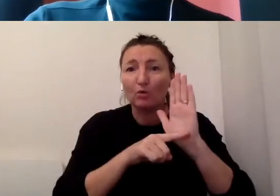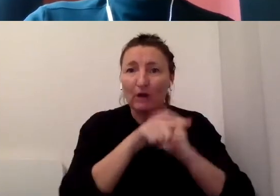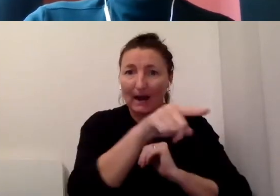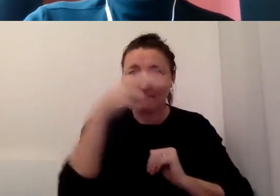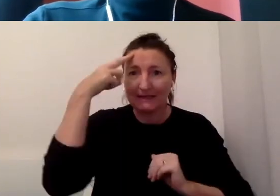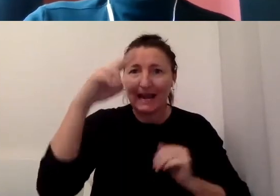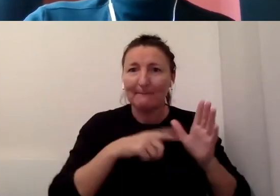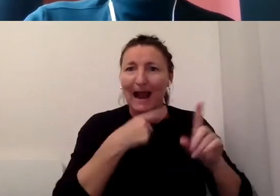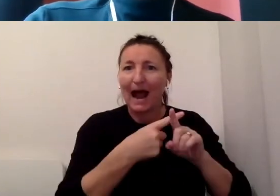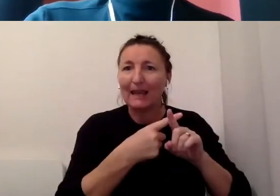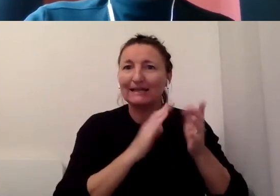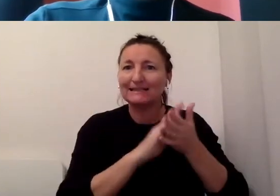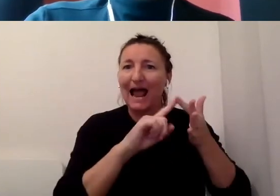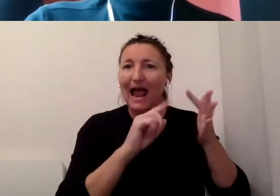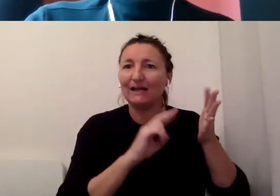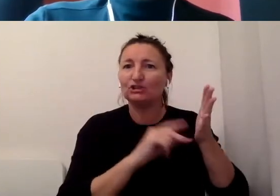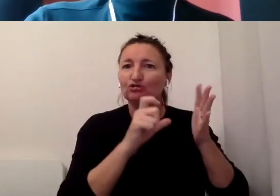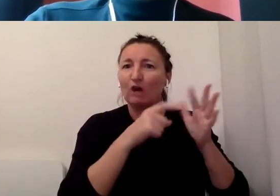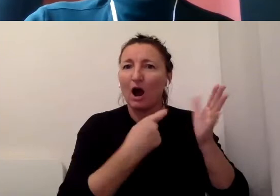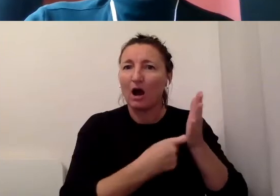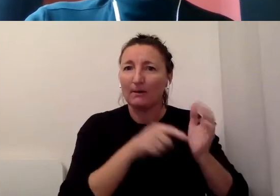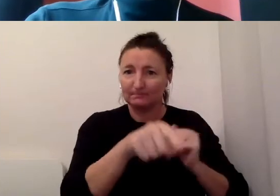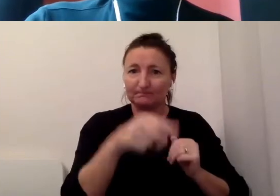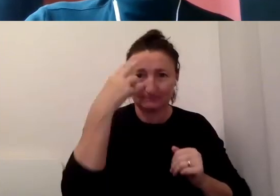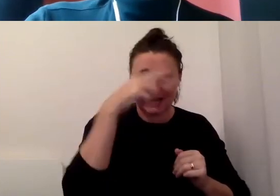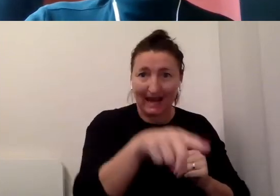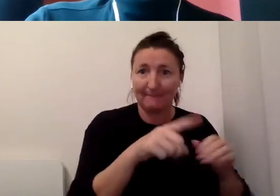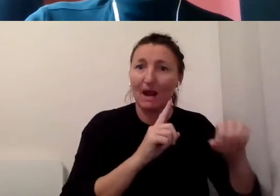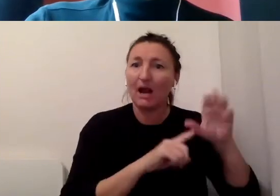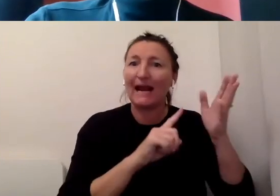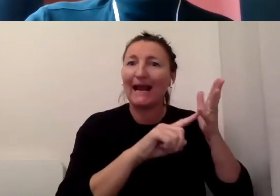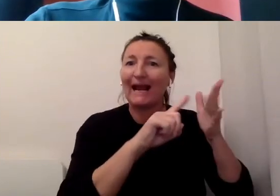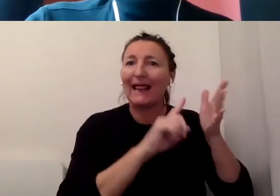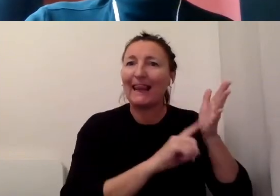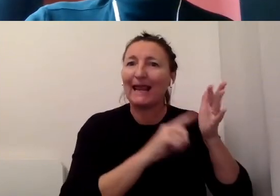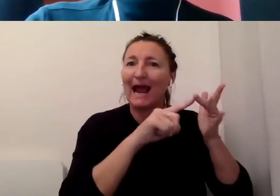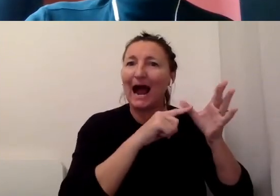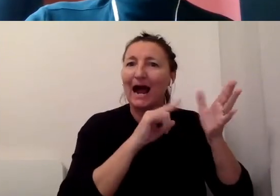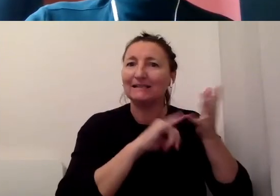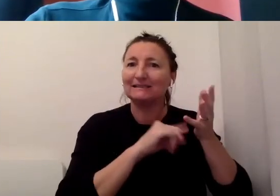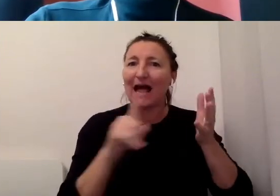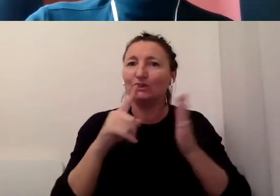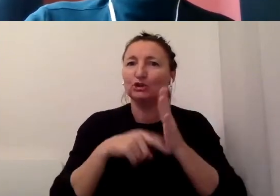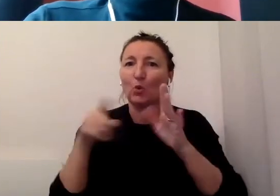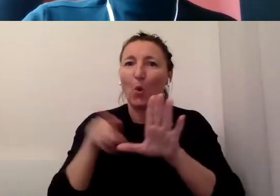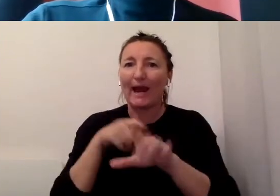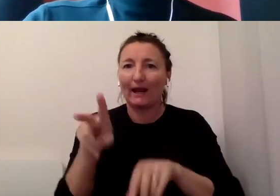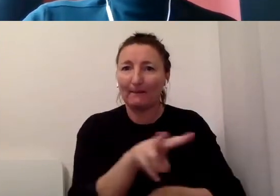and this is Quilliass and Joy who have both been on the programme for the last year. Joy, bottom left of screen: Hello Quilliass, top left of screen: Hi